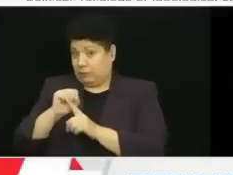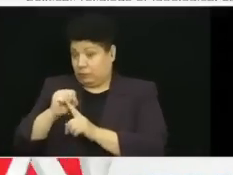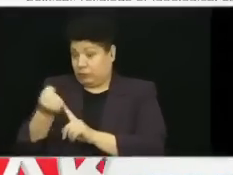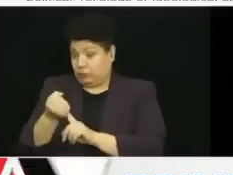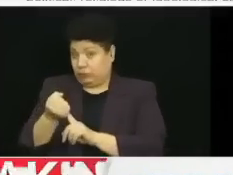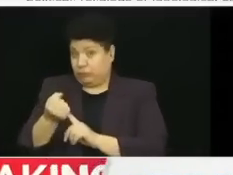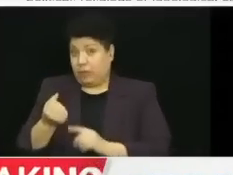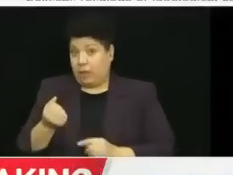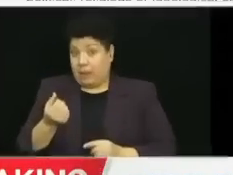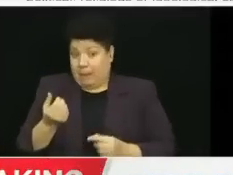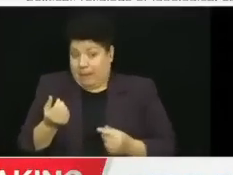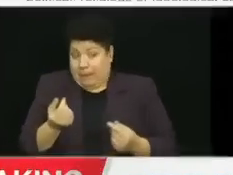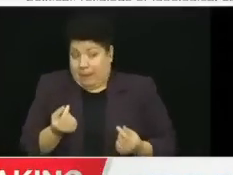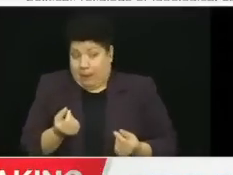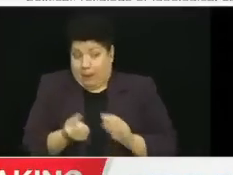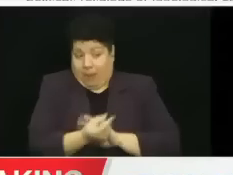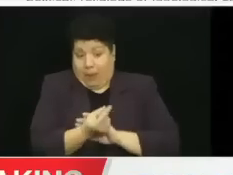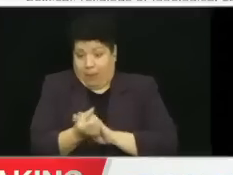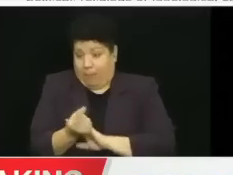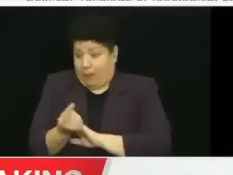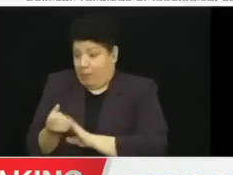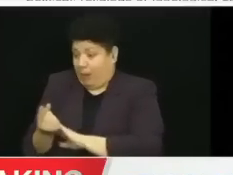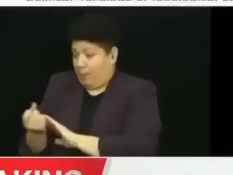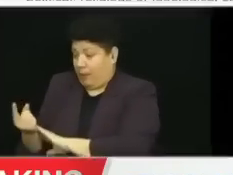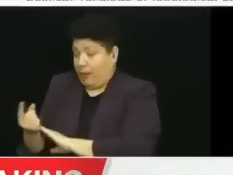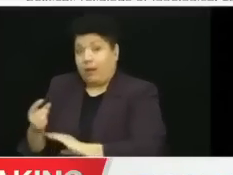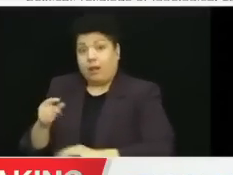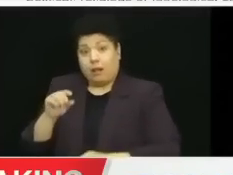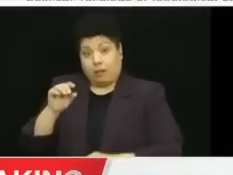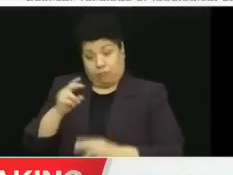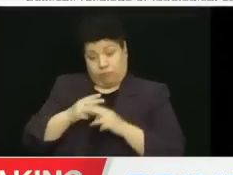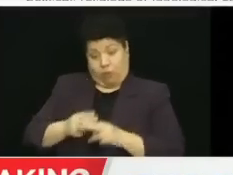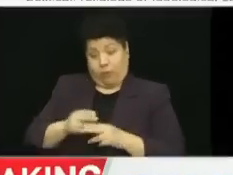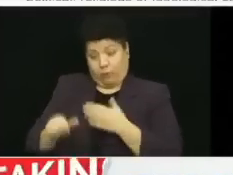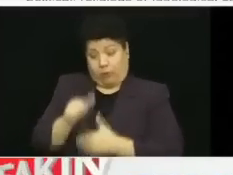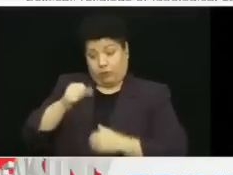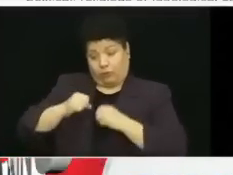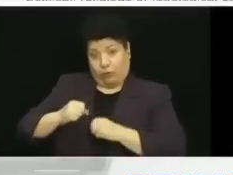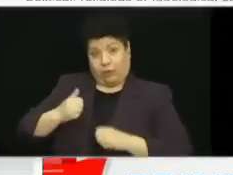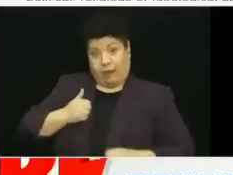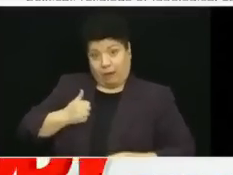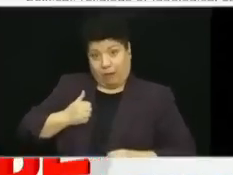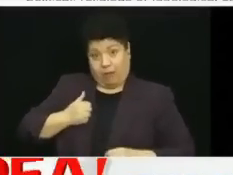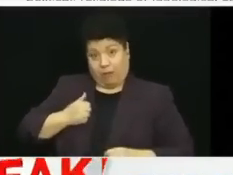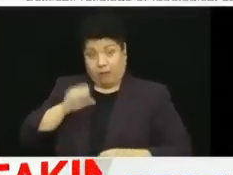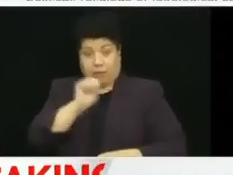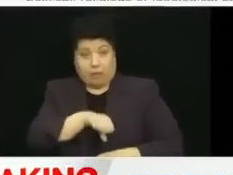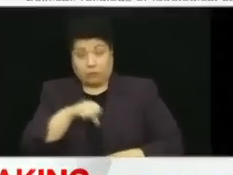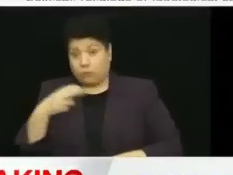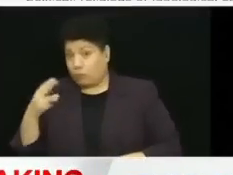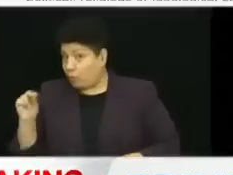DIRECTED TOWARDS OR IN SUPPORT OF THE THREAT OR USE OF ACTS OF